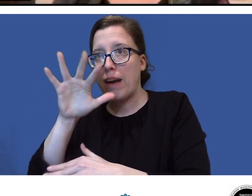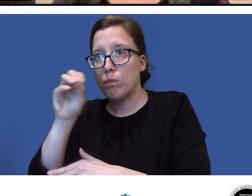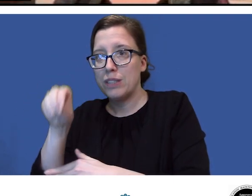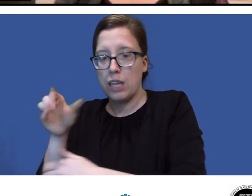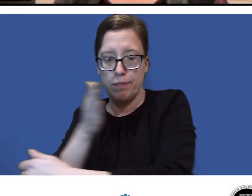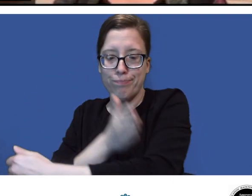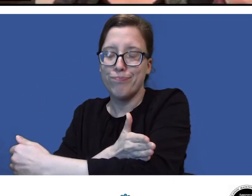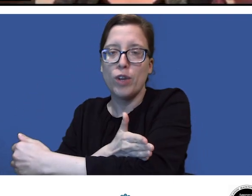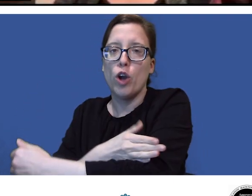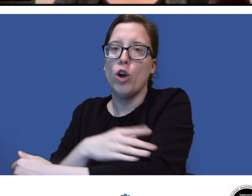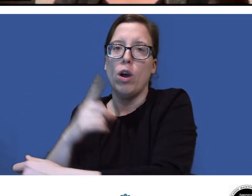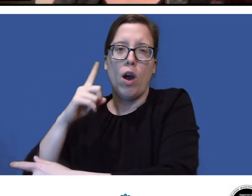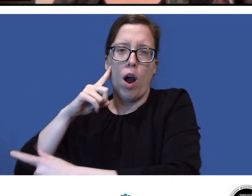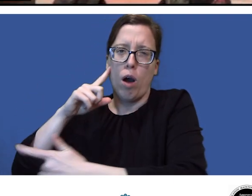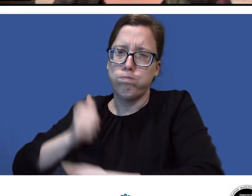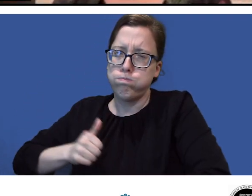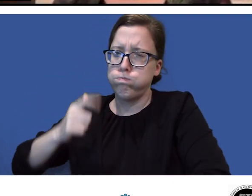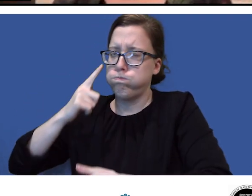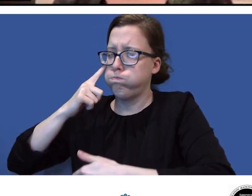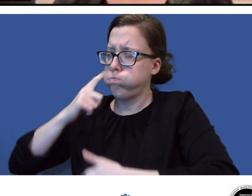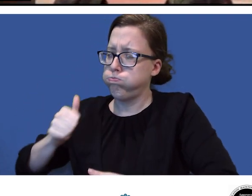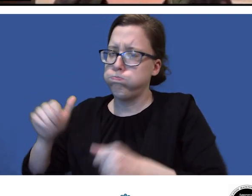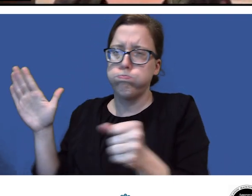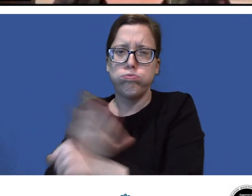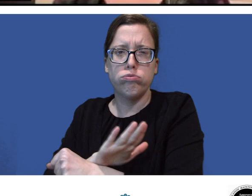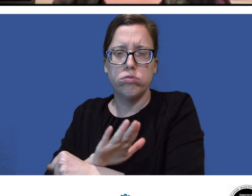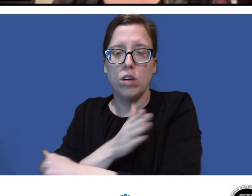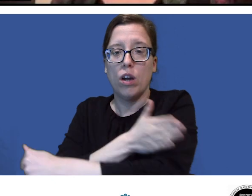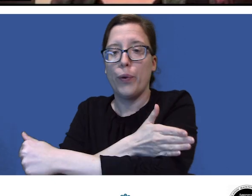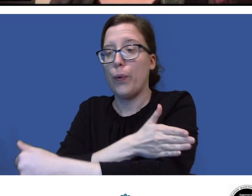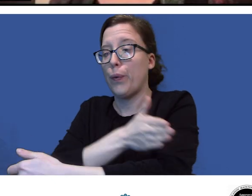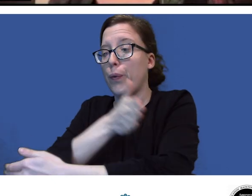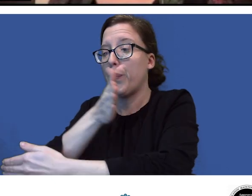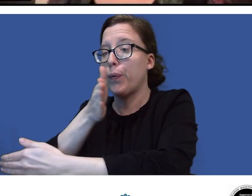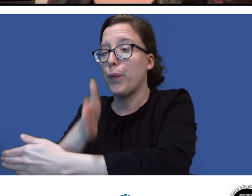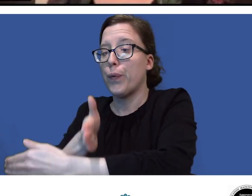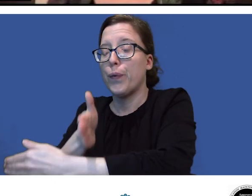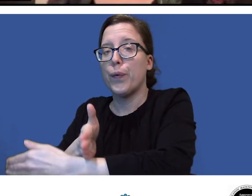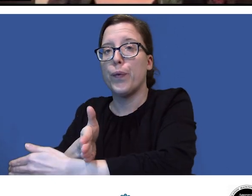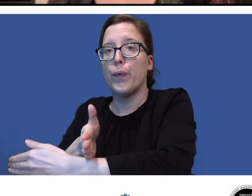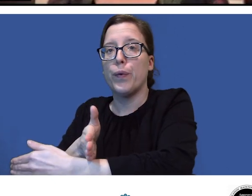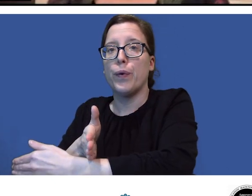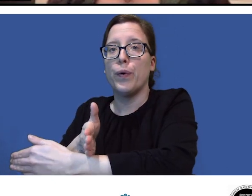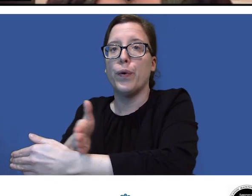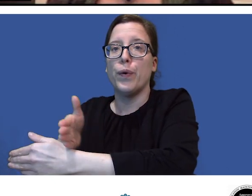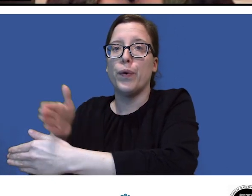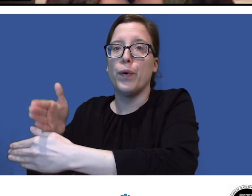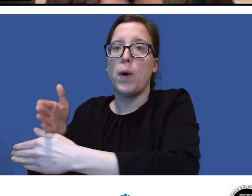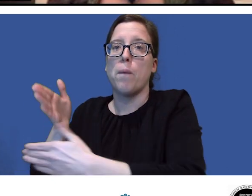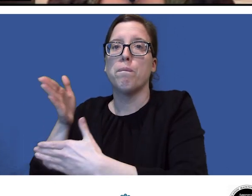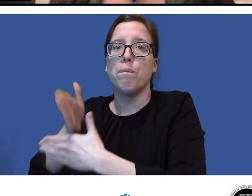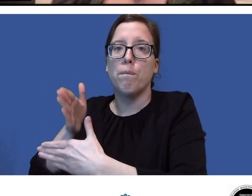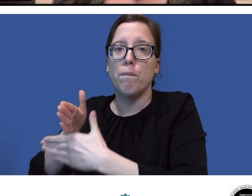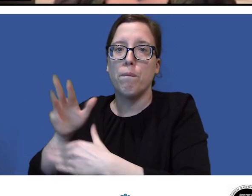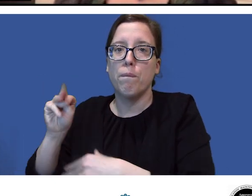to kids who just have a moderate hearing loss and moderate field loss in vision.